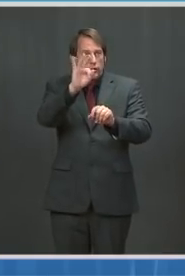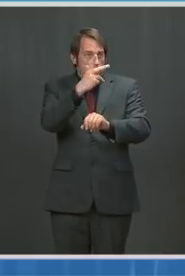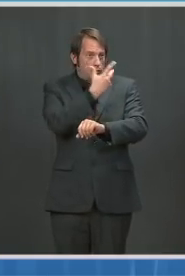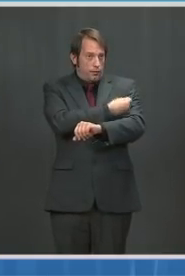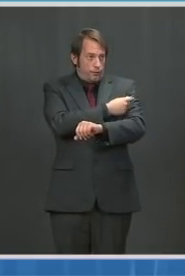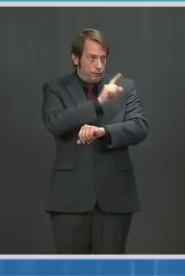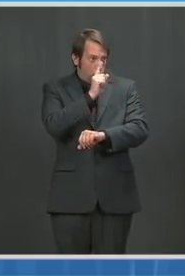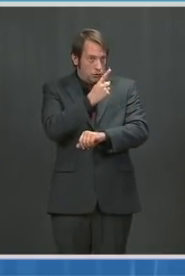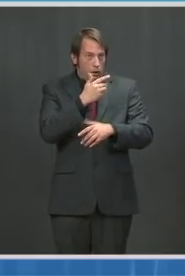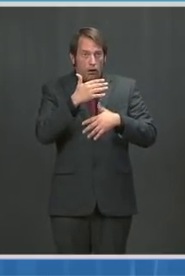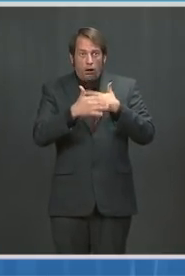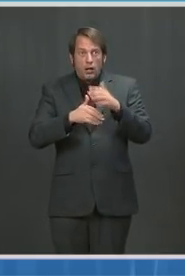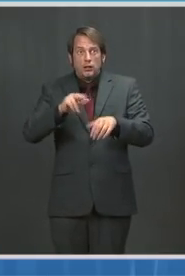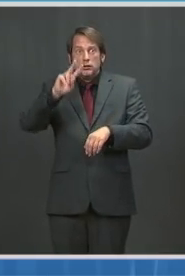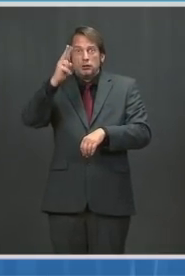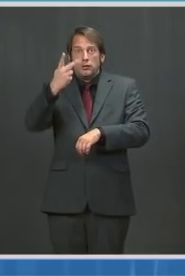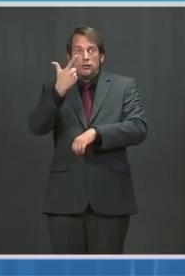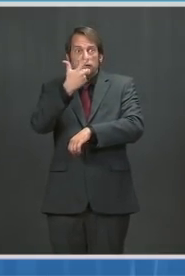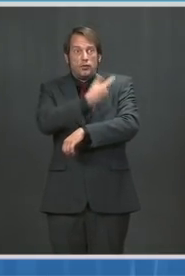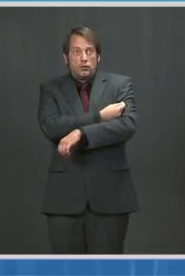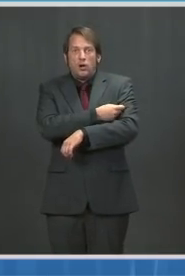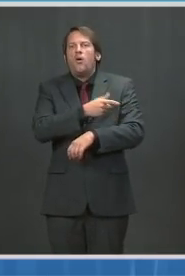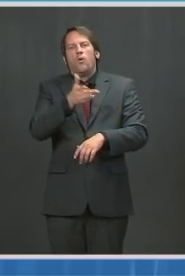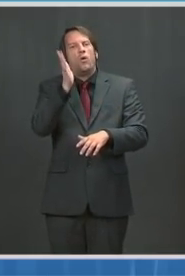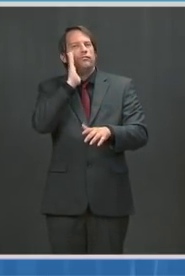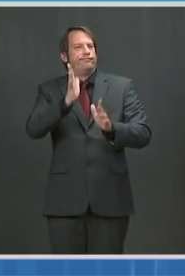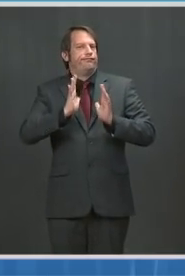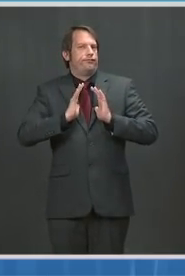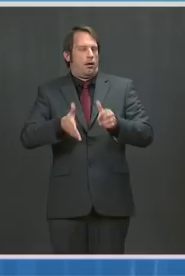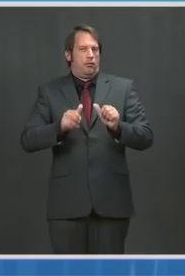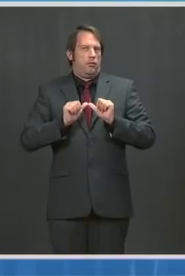and likely, from the shape of the curve, well beyond that.